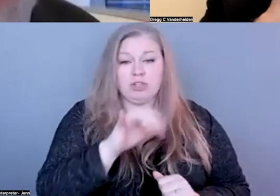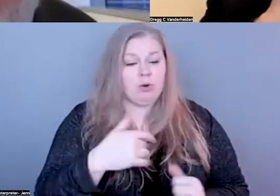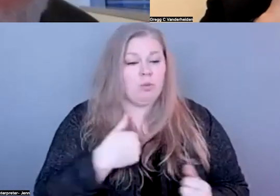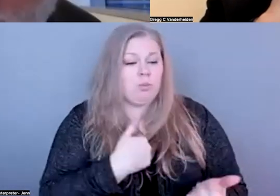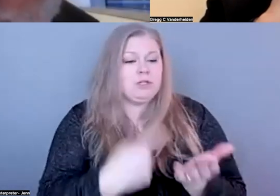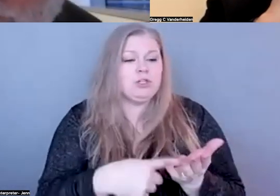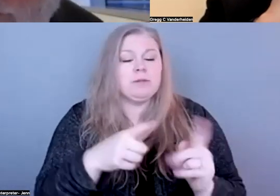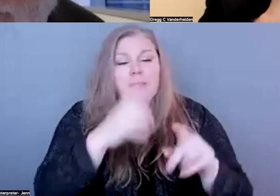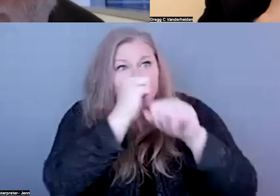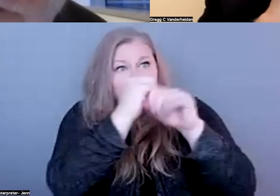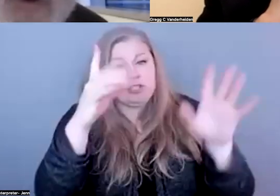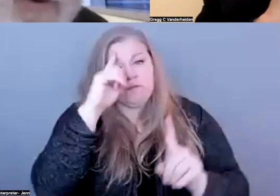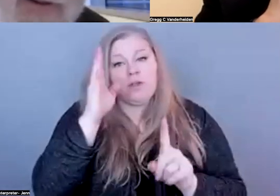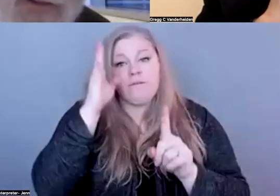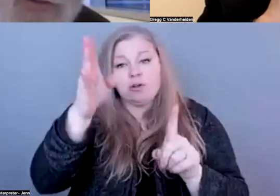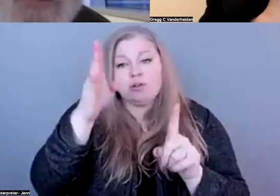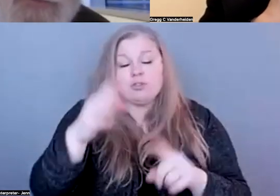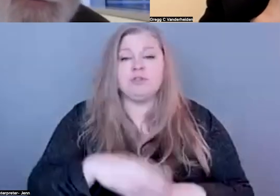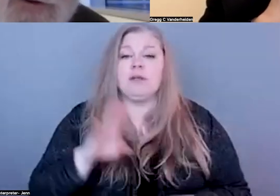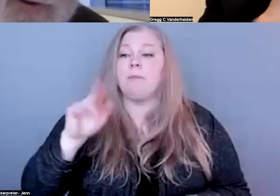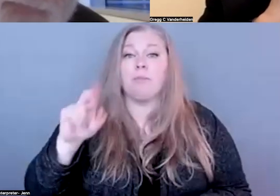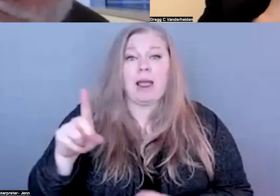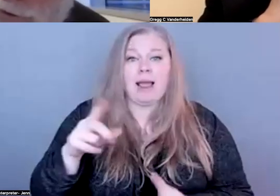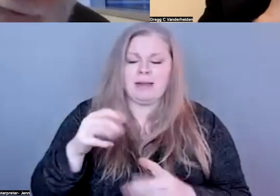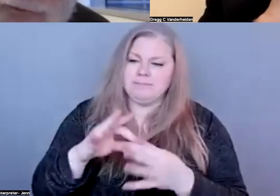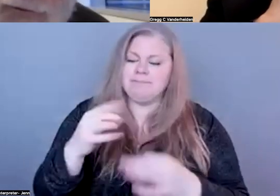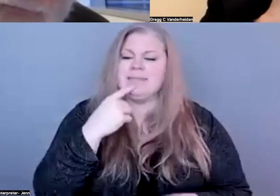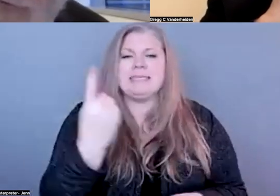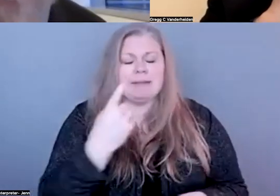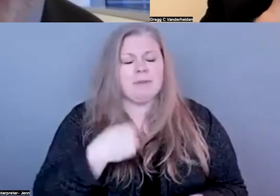of the future. Bran said something very interesting about interfaces,